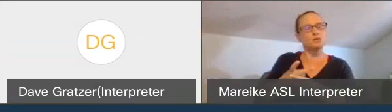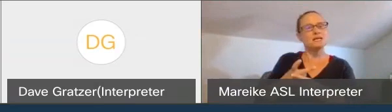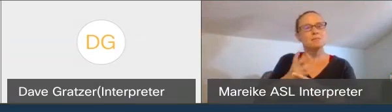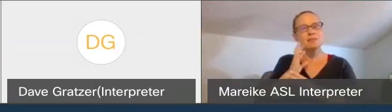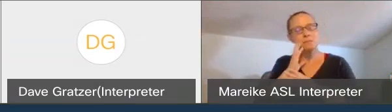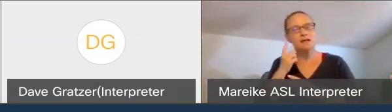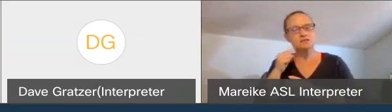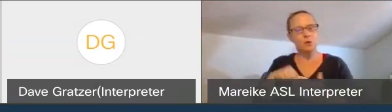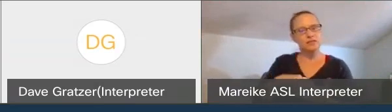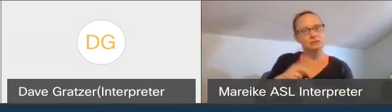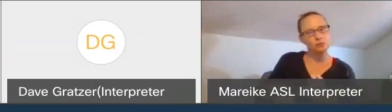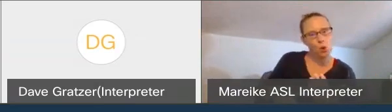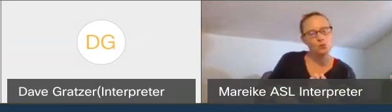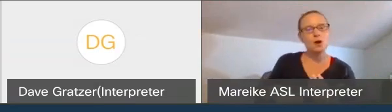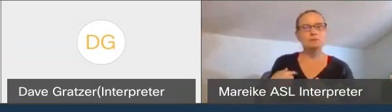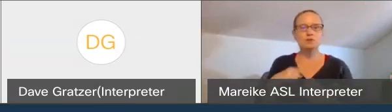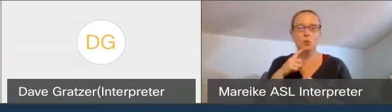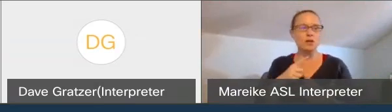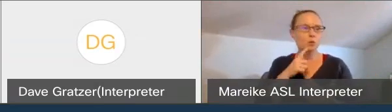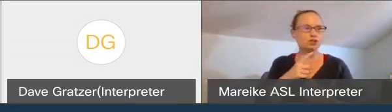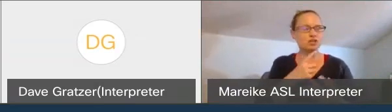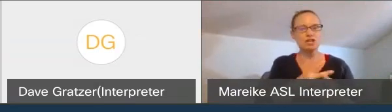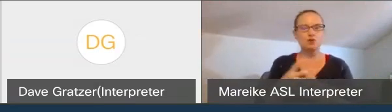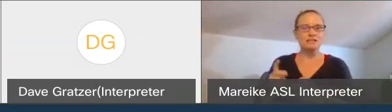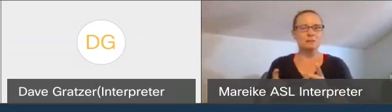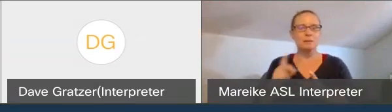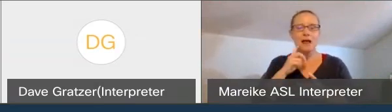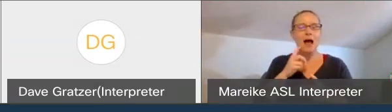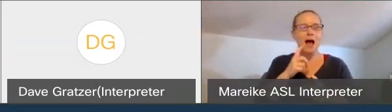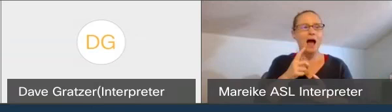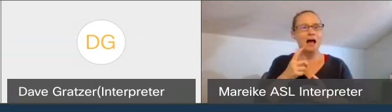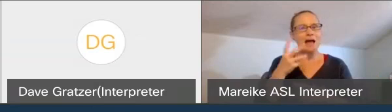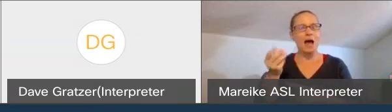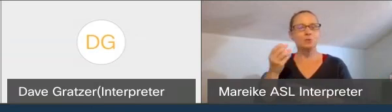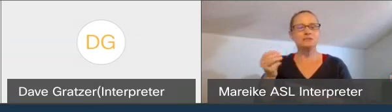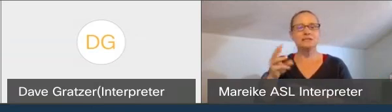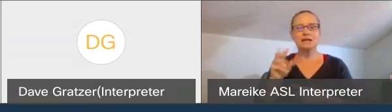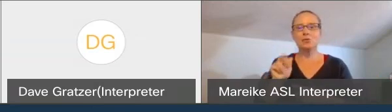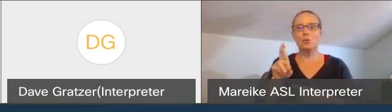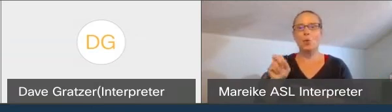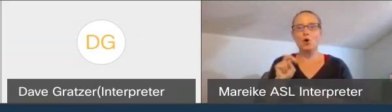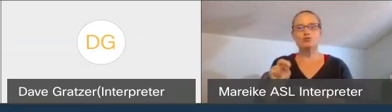so we were just arresting people on outstanding warrants when in reality, they're not gonna be the best candidates for the program